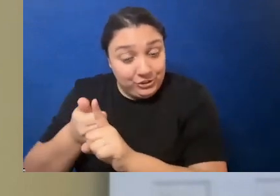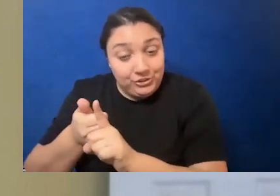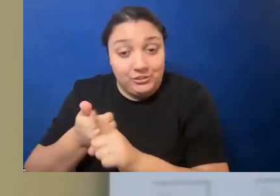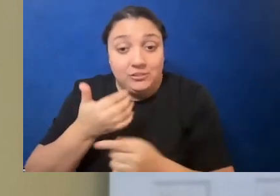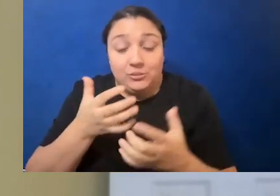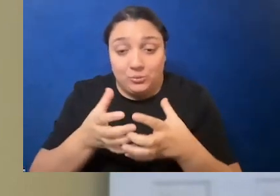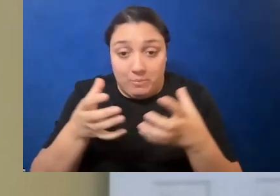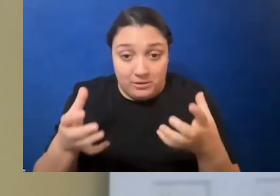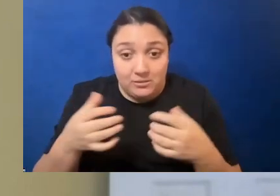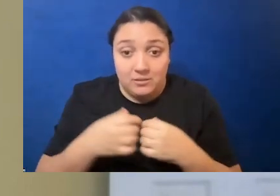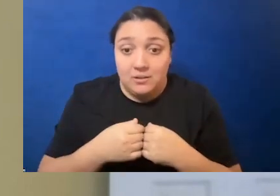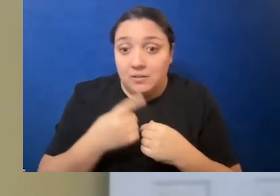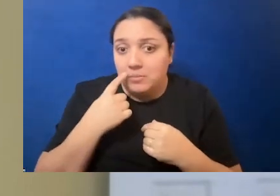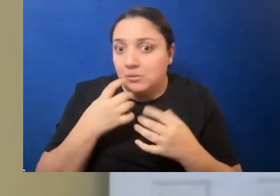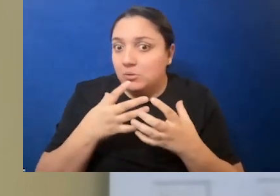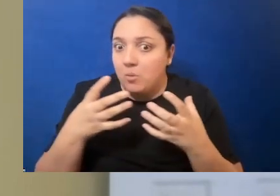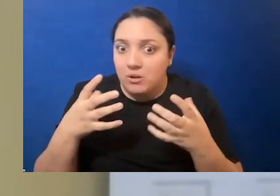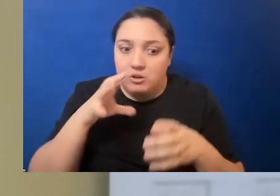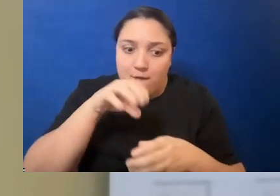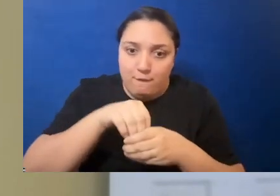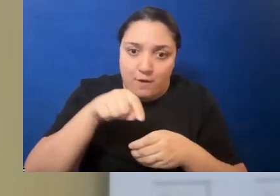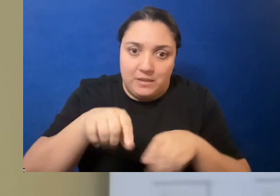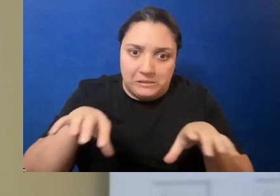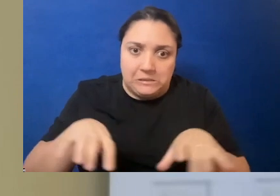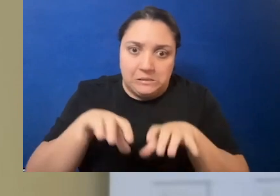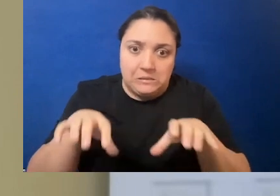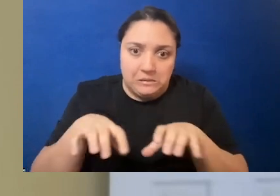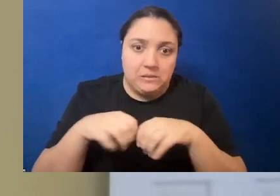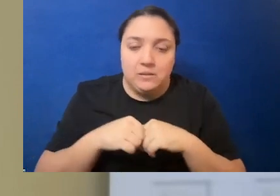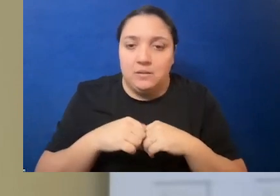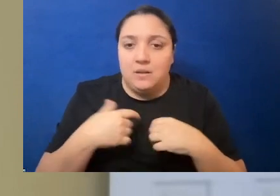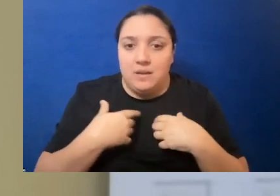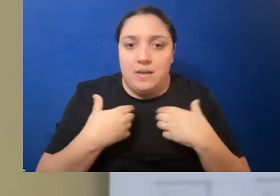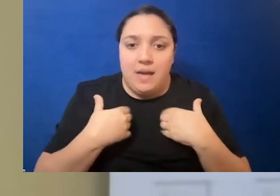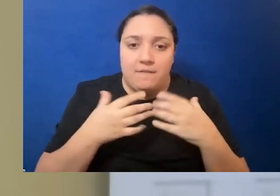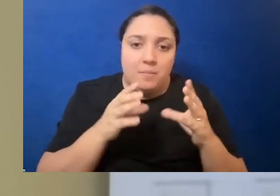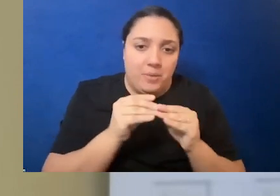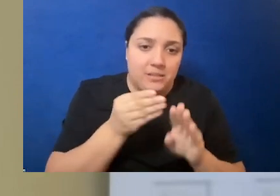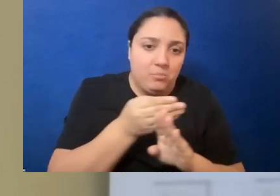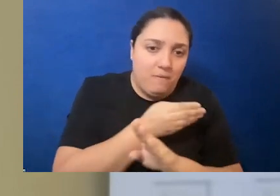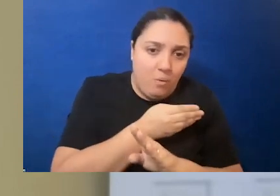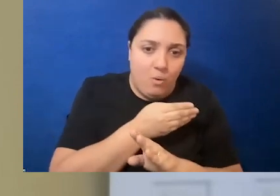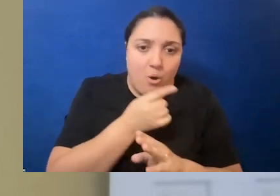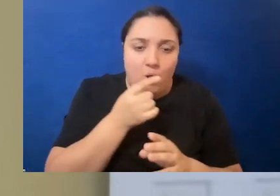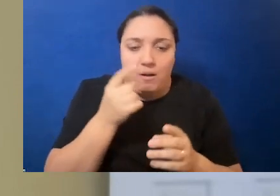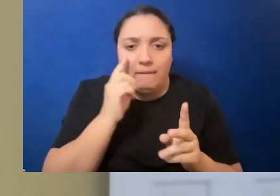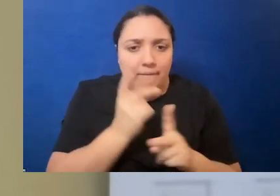PRESENTATIONS AND IT IS VERY MUCH APPRECIATED. THIS IS A VERY IMPORTANT TOPIC. AND ONE THAT HAS LONG TERM